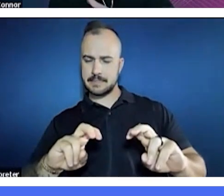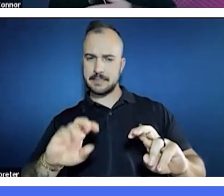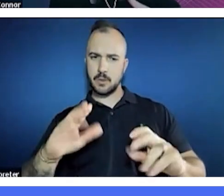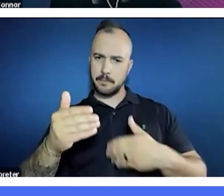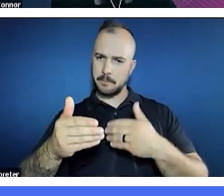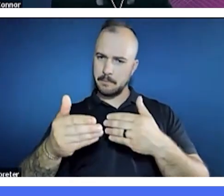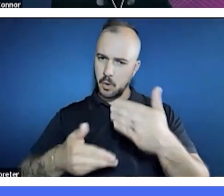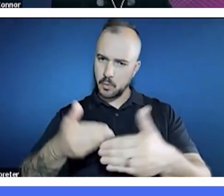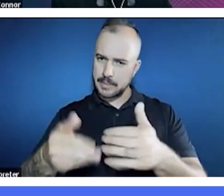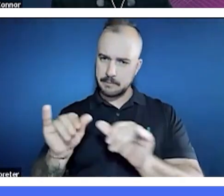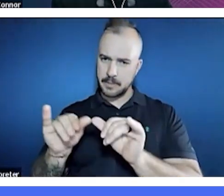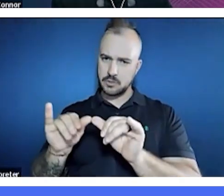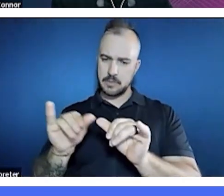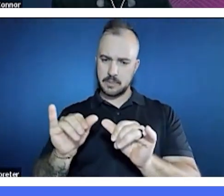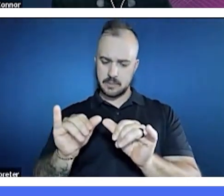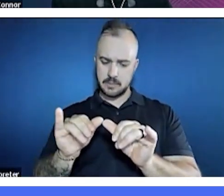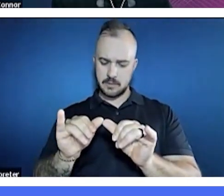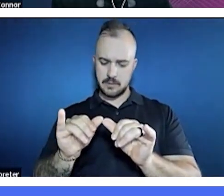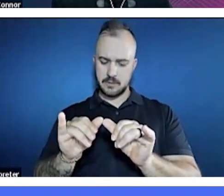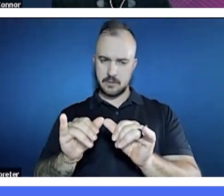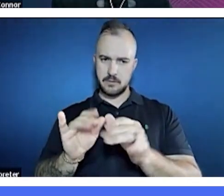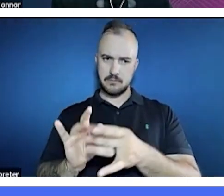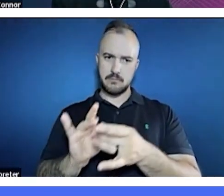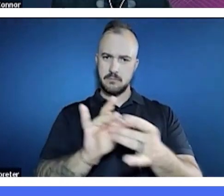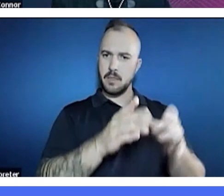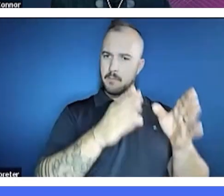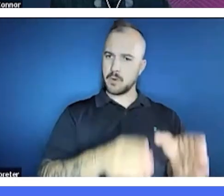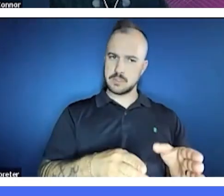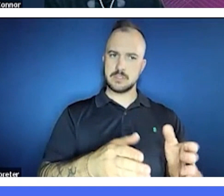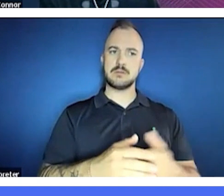to the person who's taken that training? Few other principles to leave